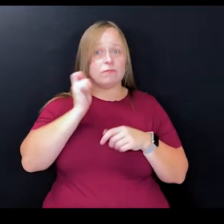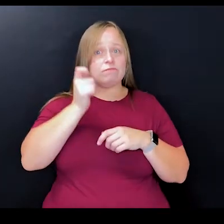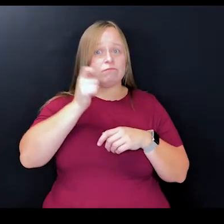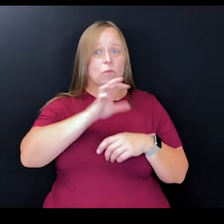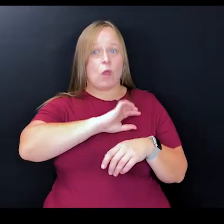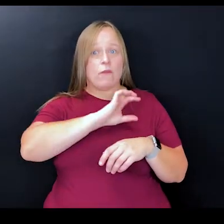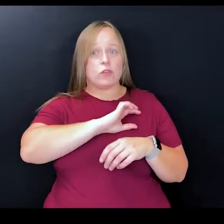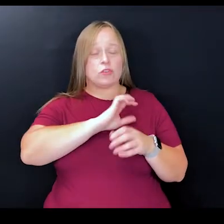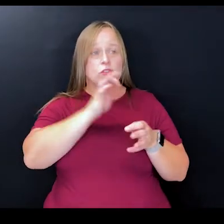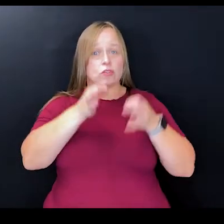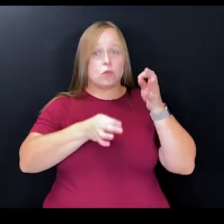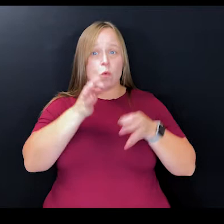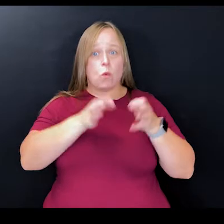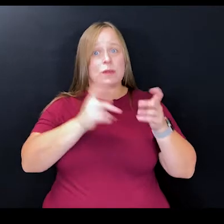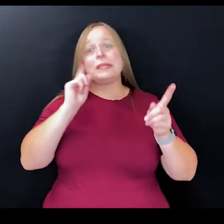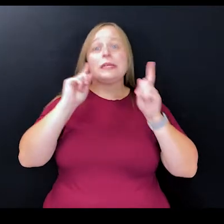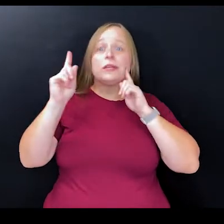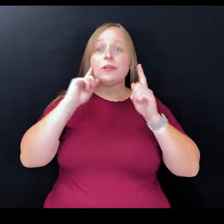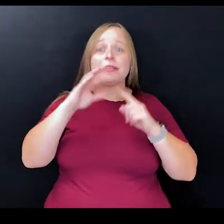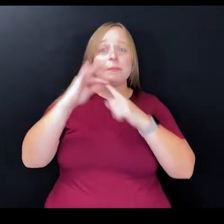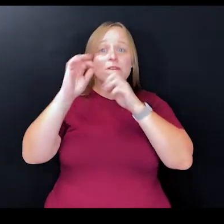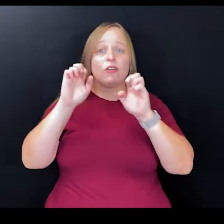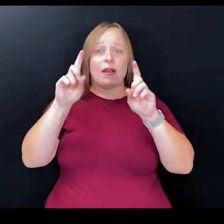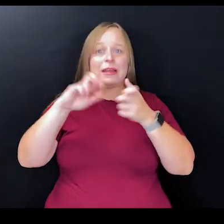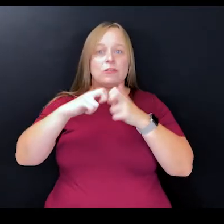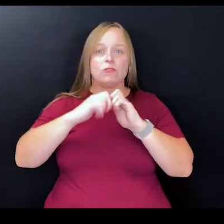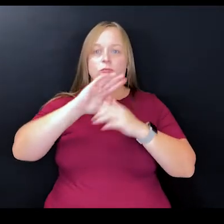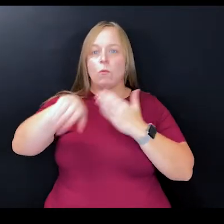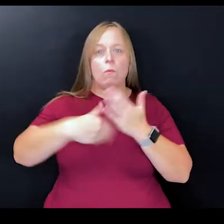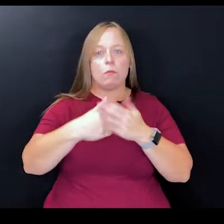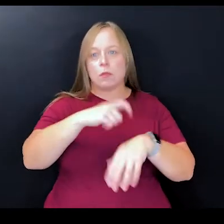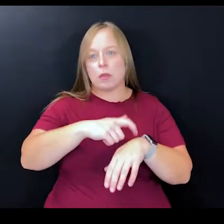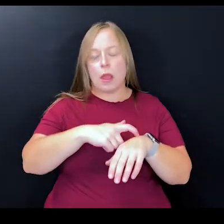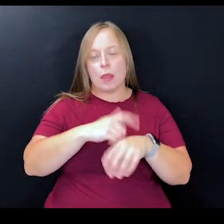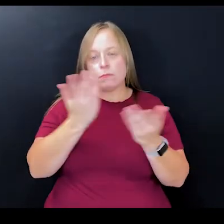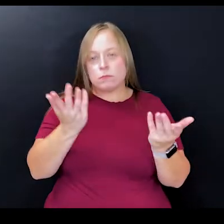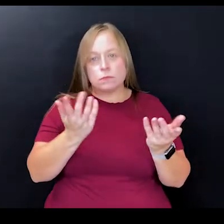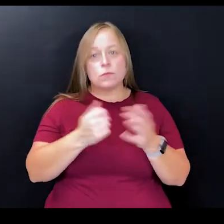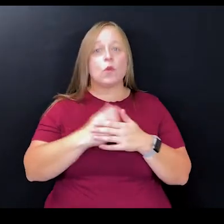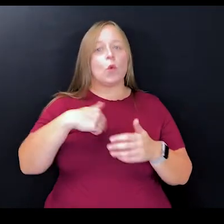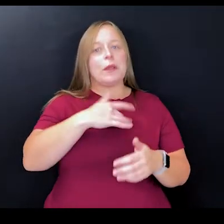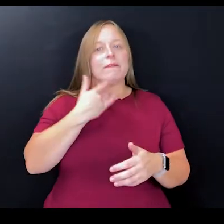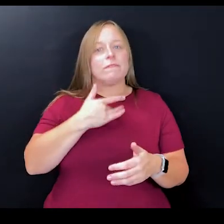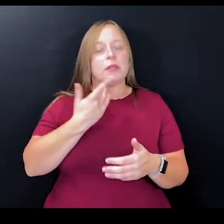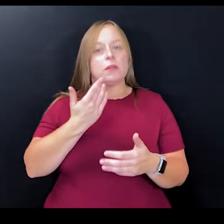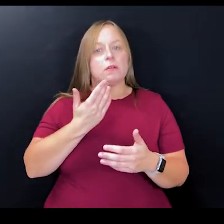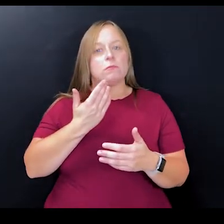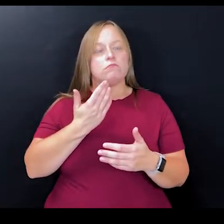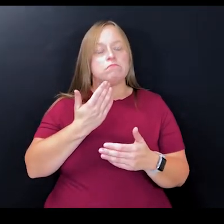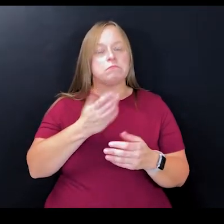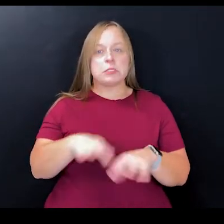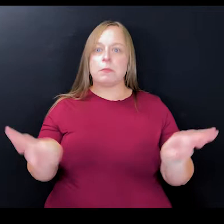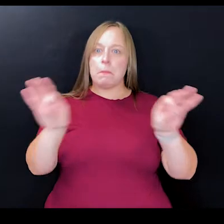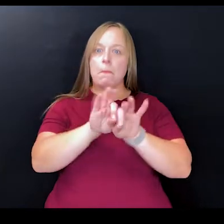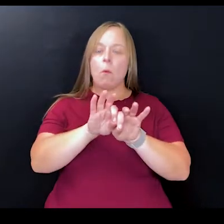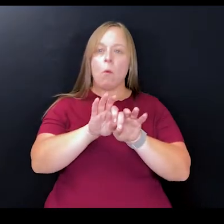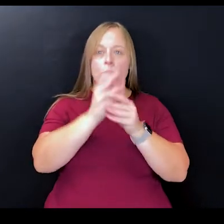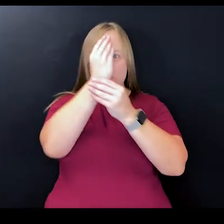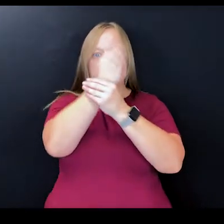and courts are hearing about Special Ed issues all the time. So we feel this is really important to put out there